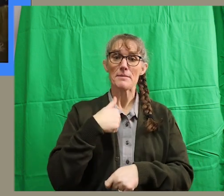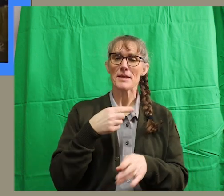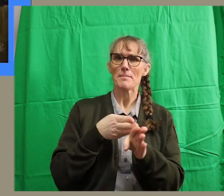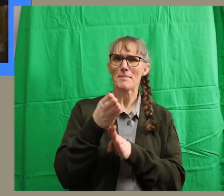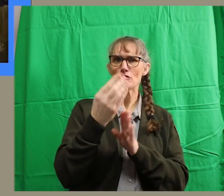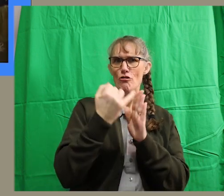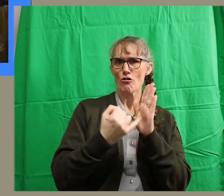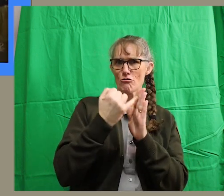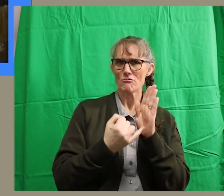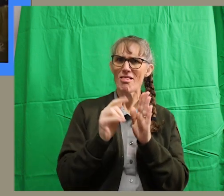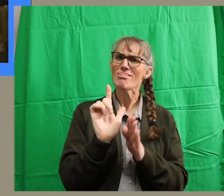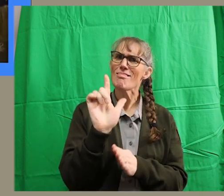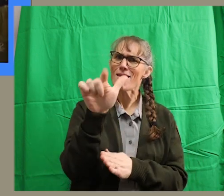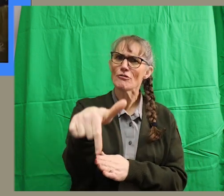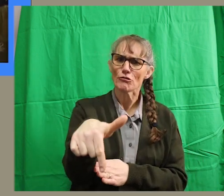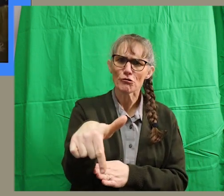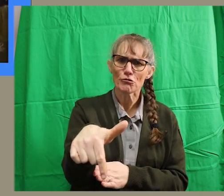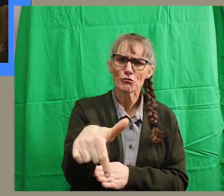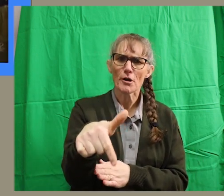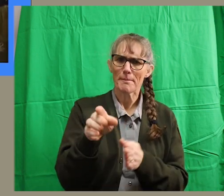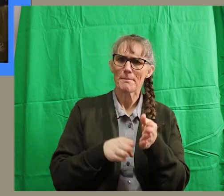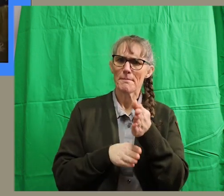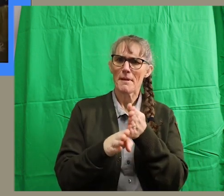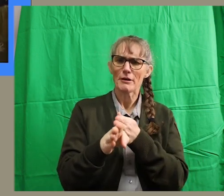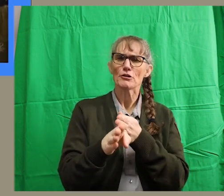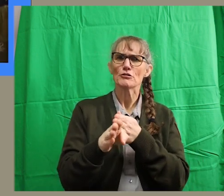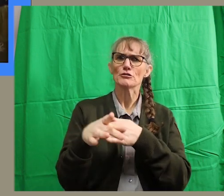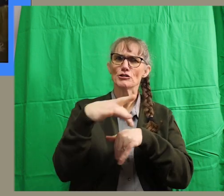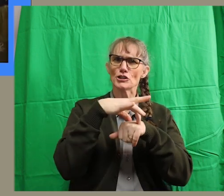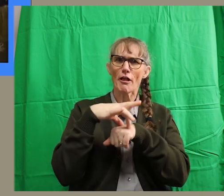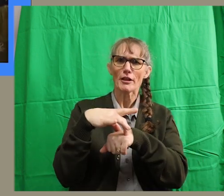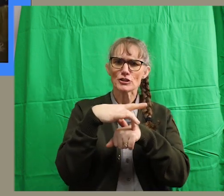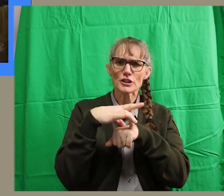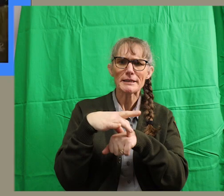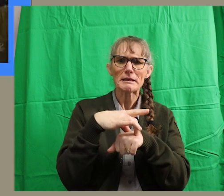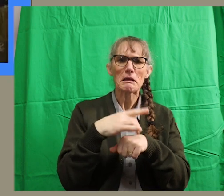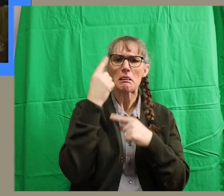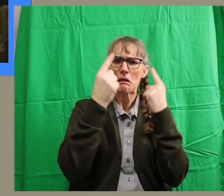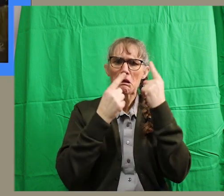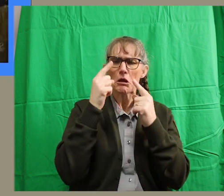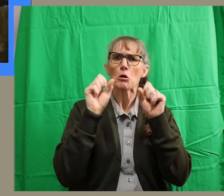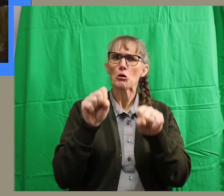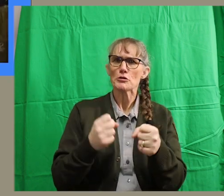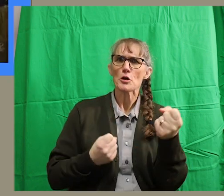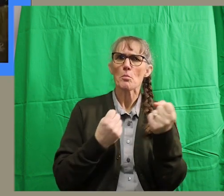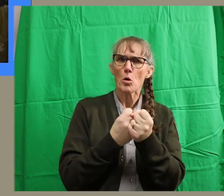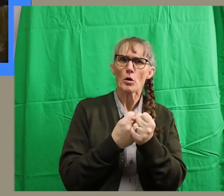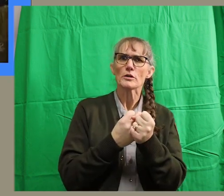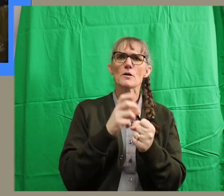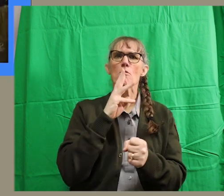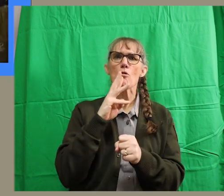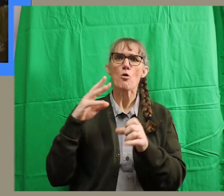but eventually I came back to geology thinking it could get me into my oceanographic interests.